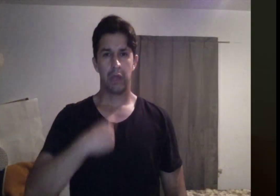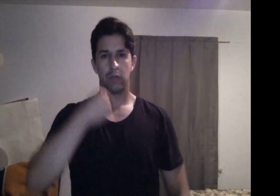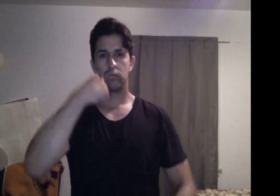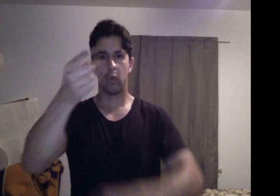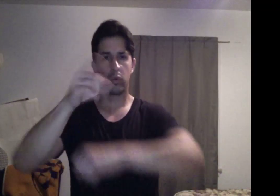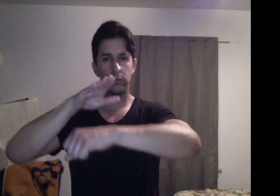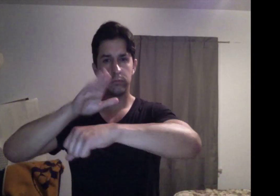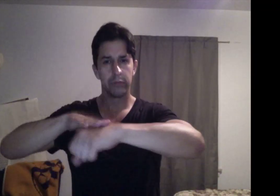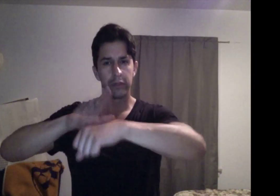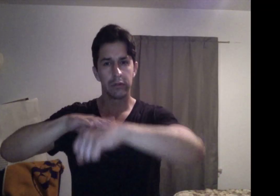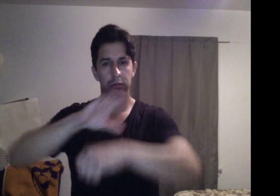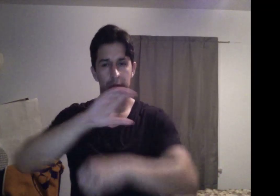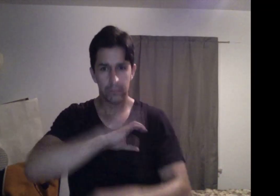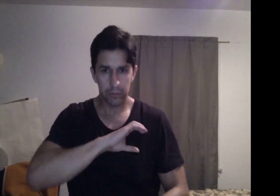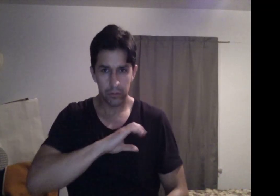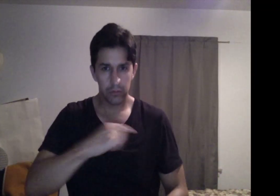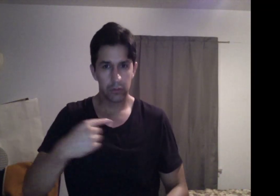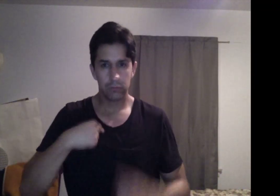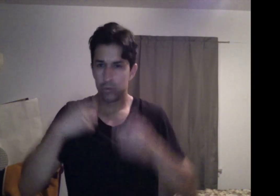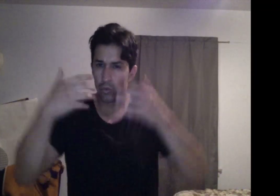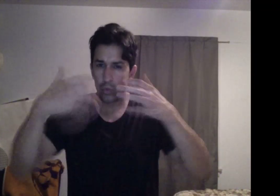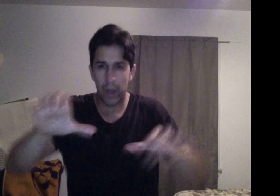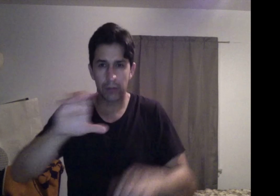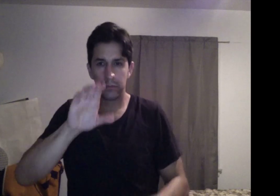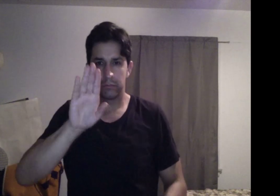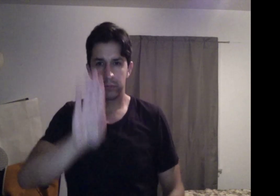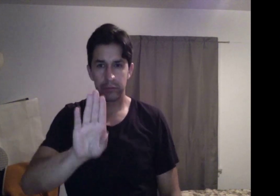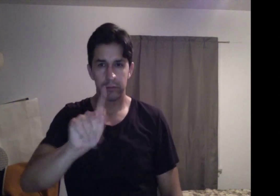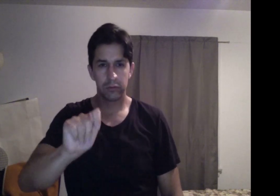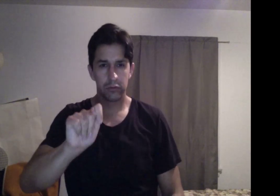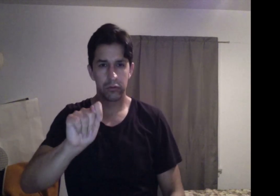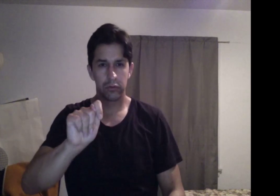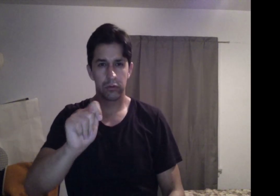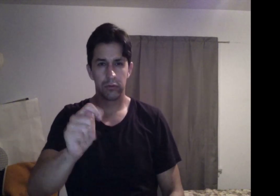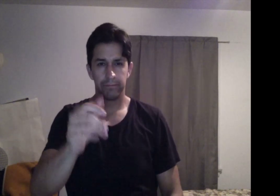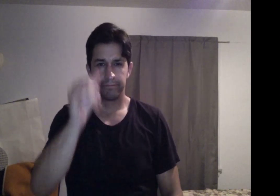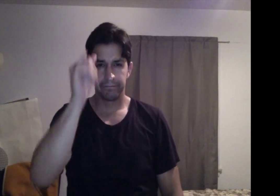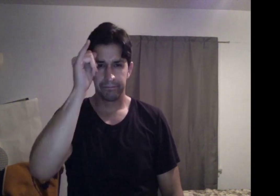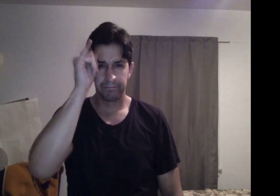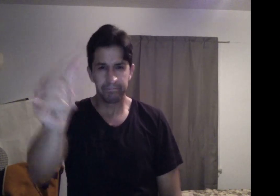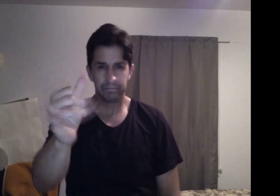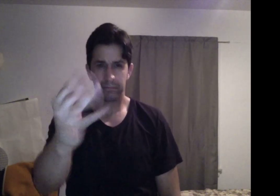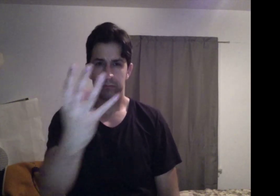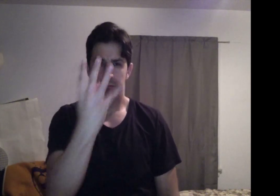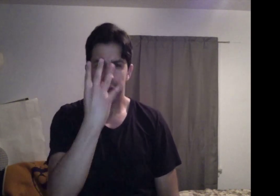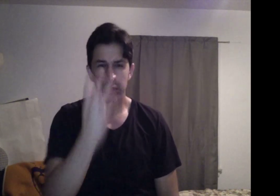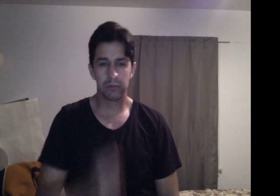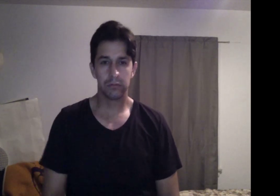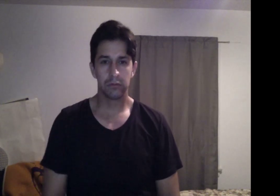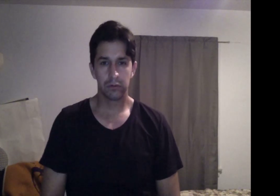Maury Ferreira: I told the probation officer I do not want Brock to rot away in prison.